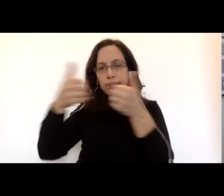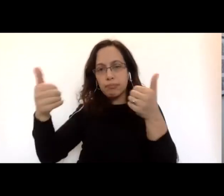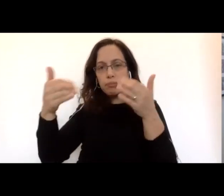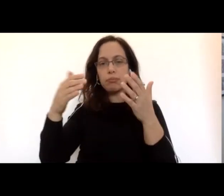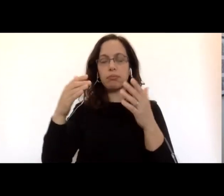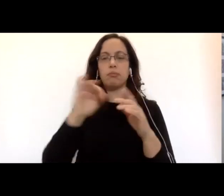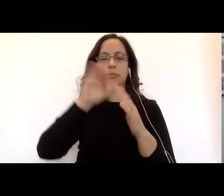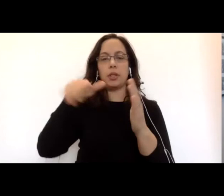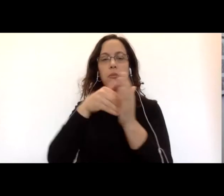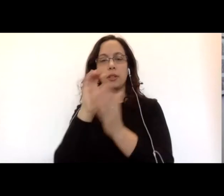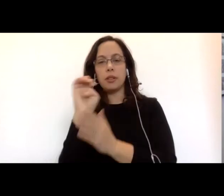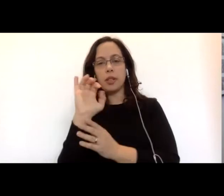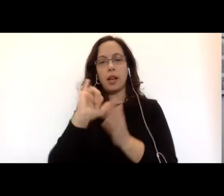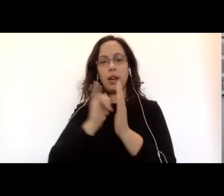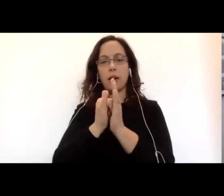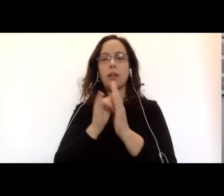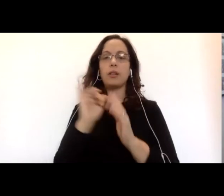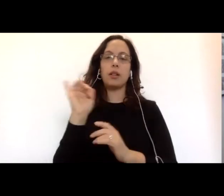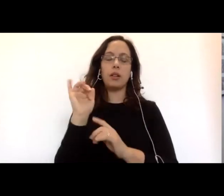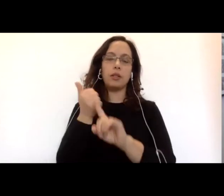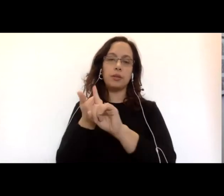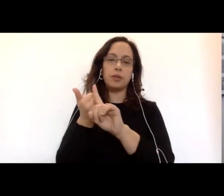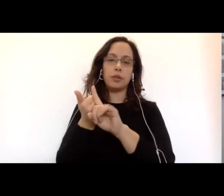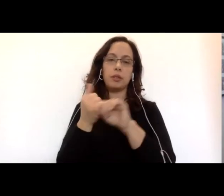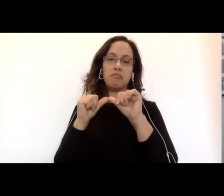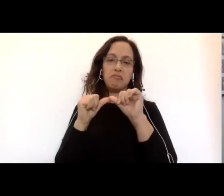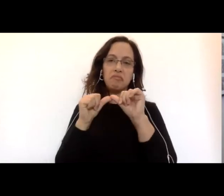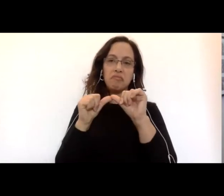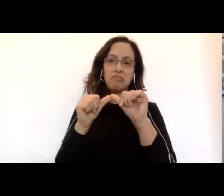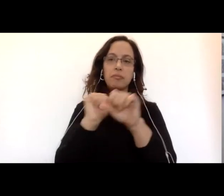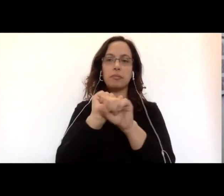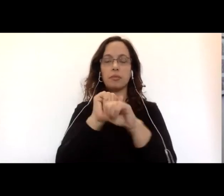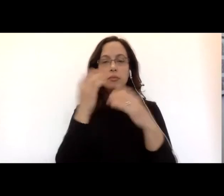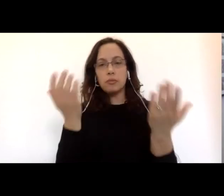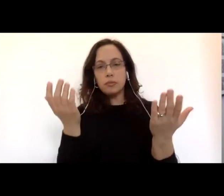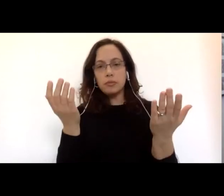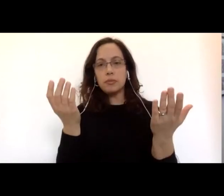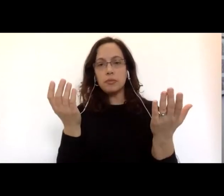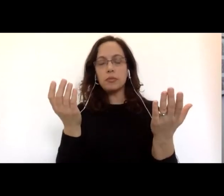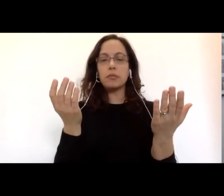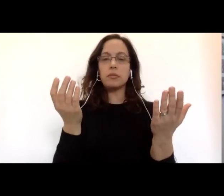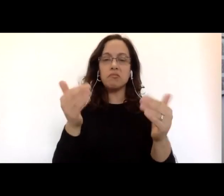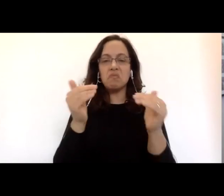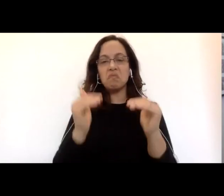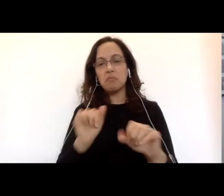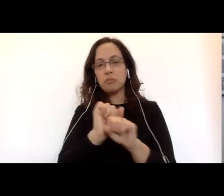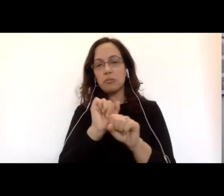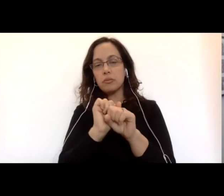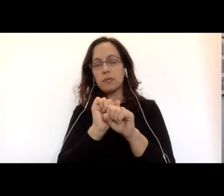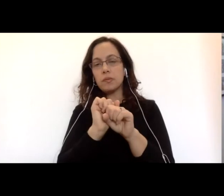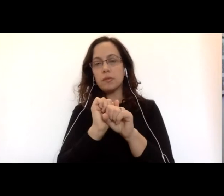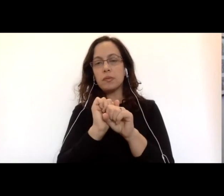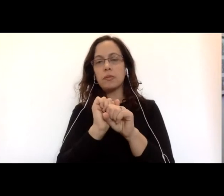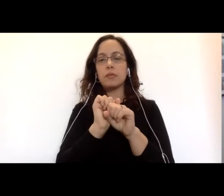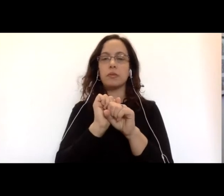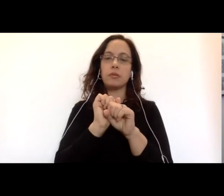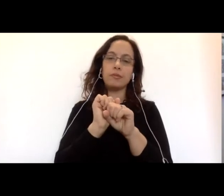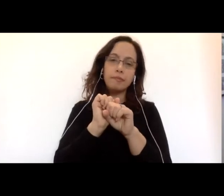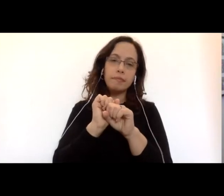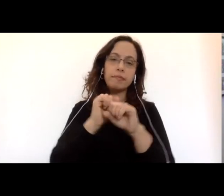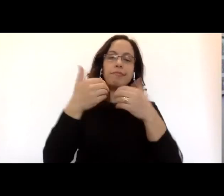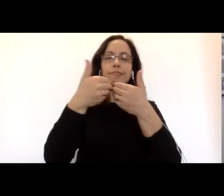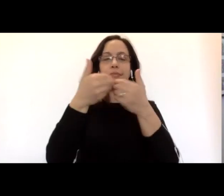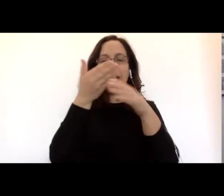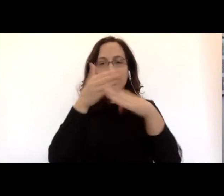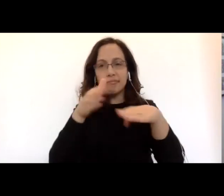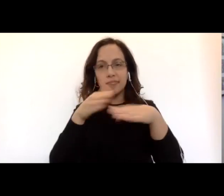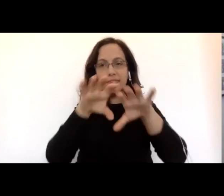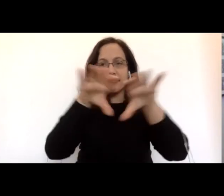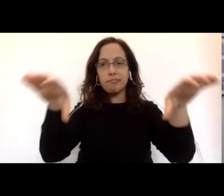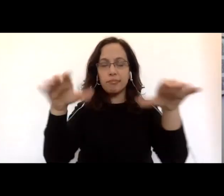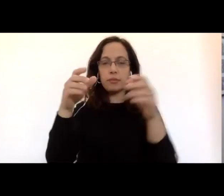East. Subsequently, she went on to work uh on um partitions and population transfers related topics